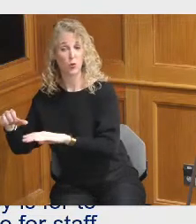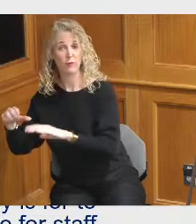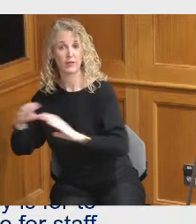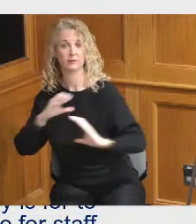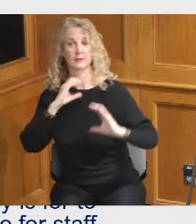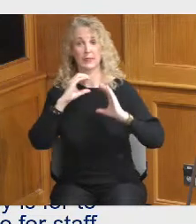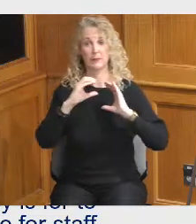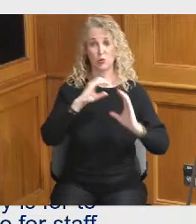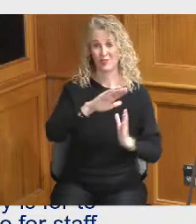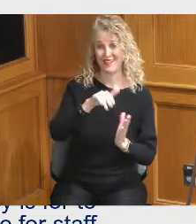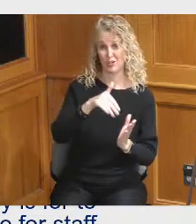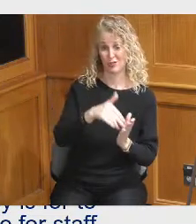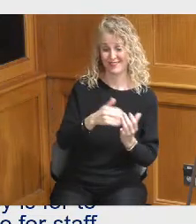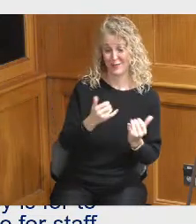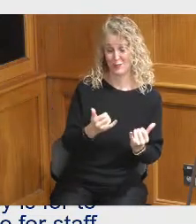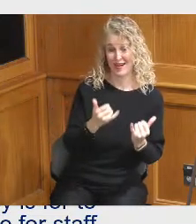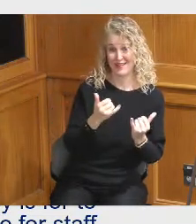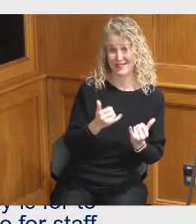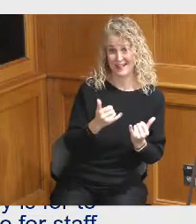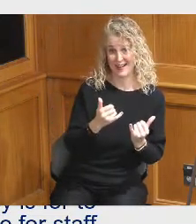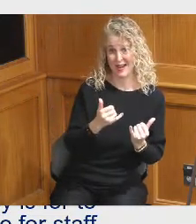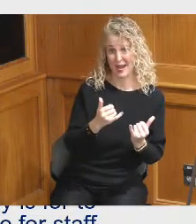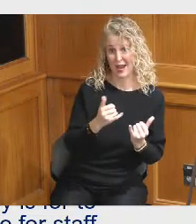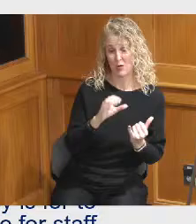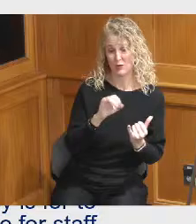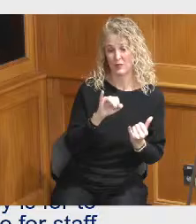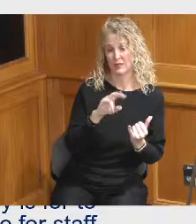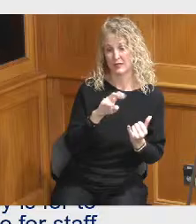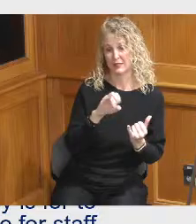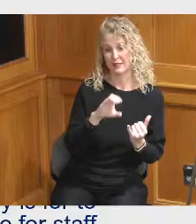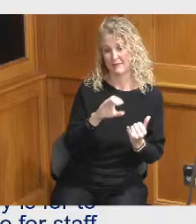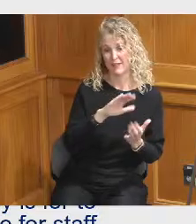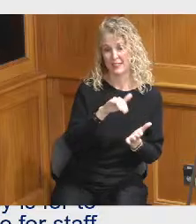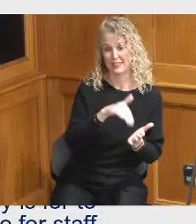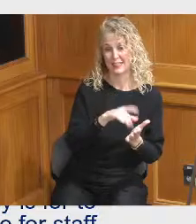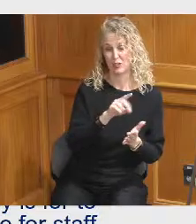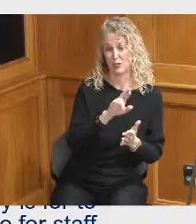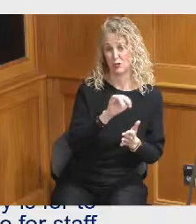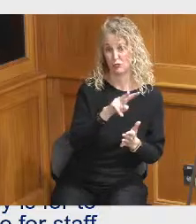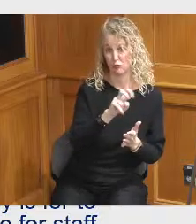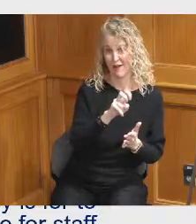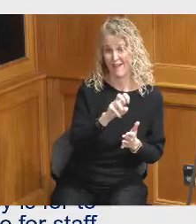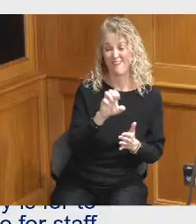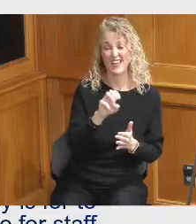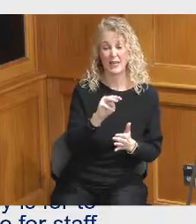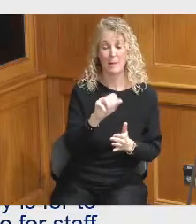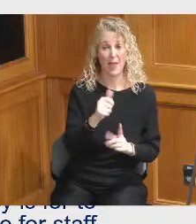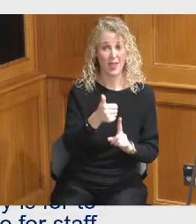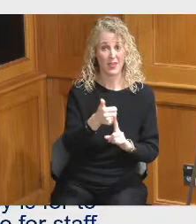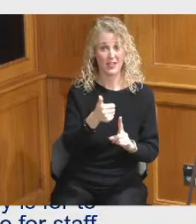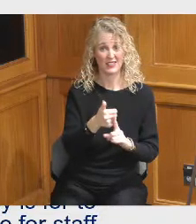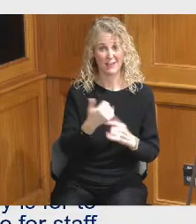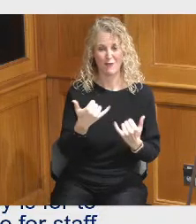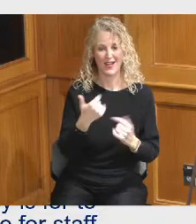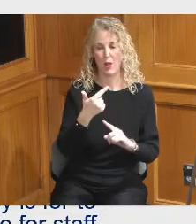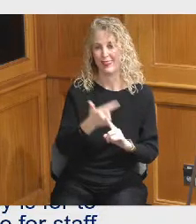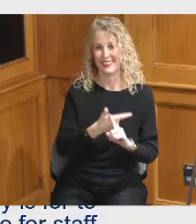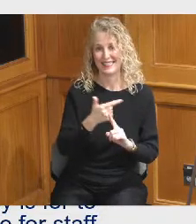from their current facility on Civic Center Drive and EMA is currently in a lease facility at the